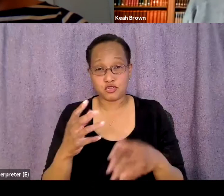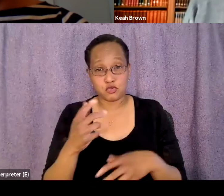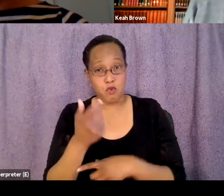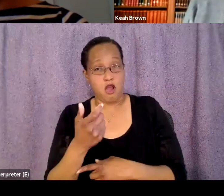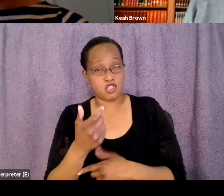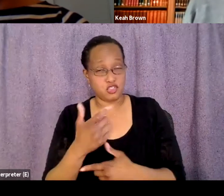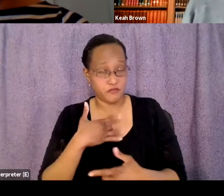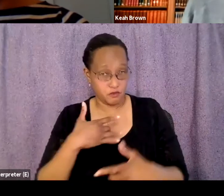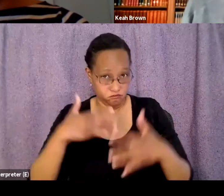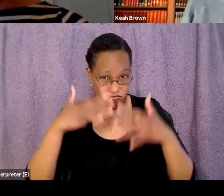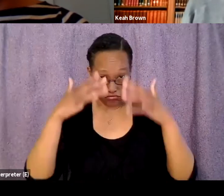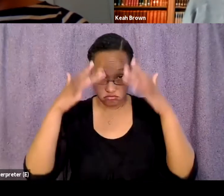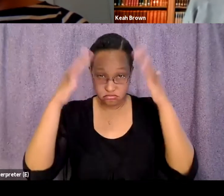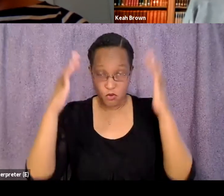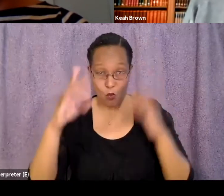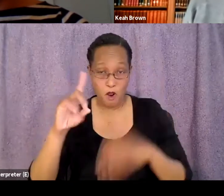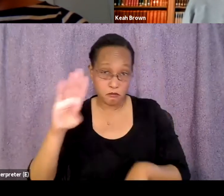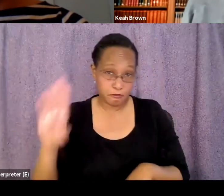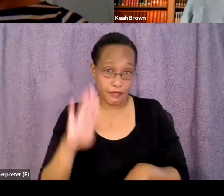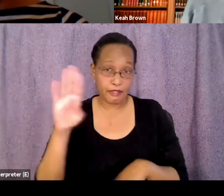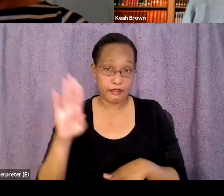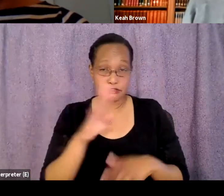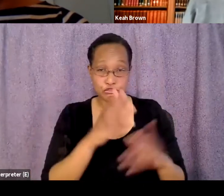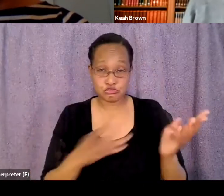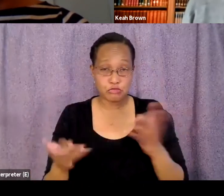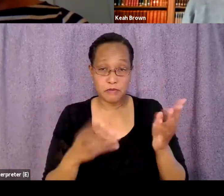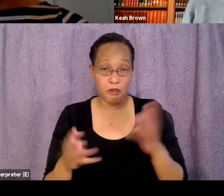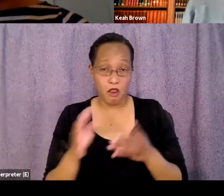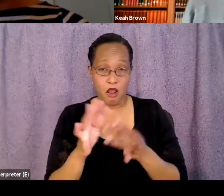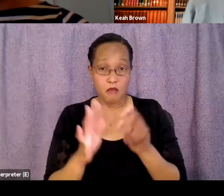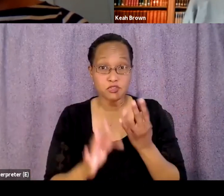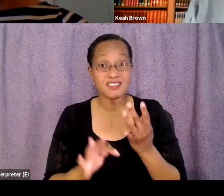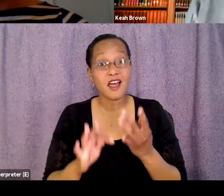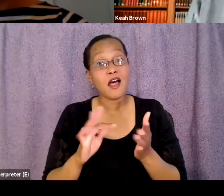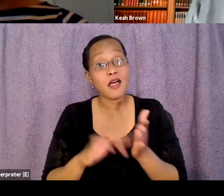Keah Brown: 1 billion streamers The good thing is that just means more chances that just